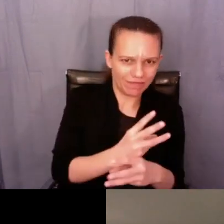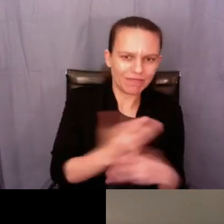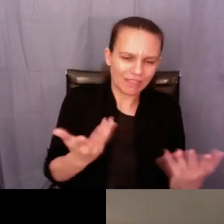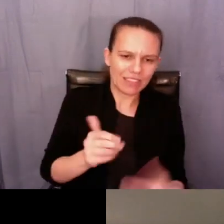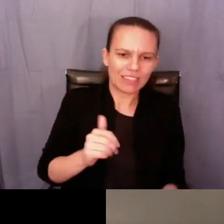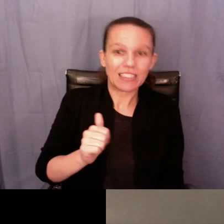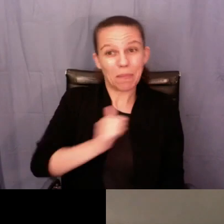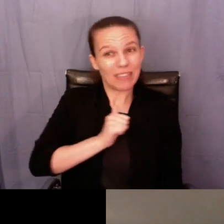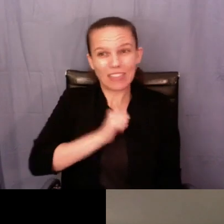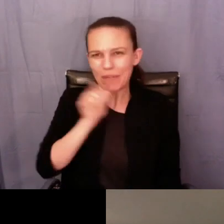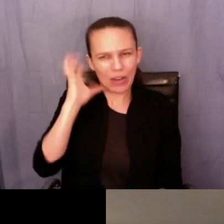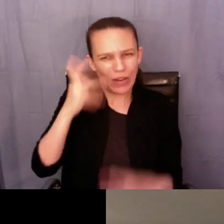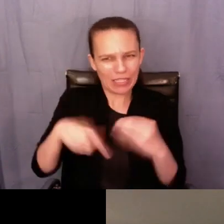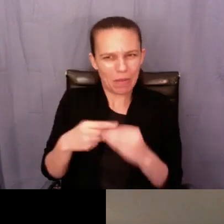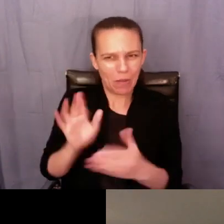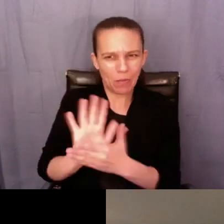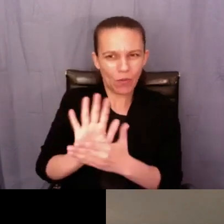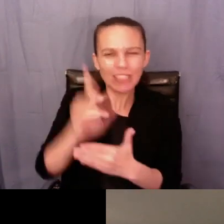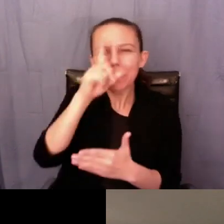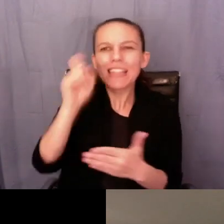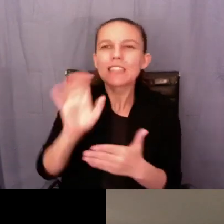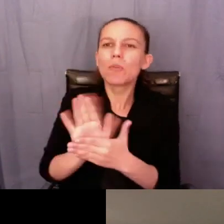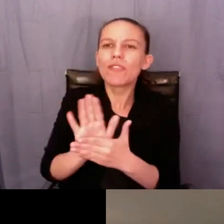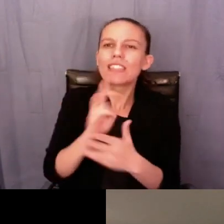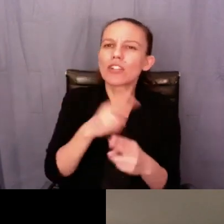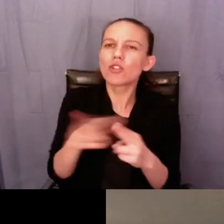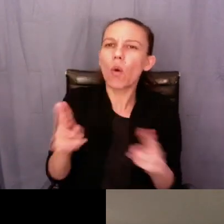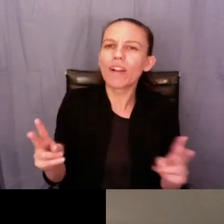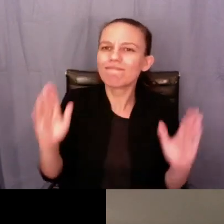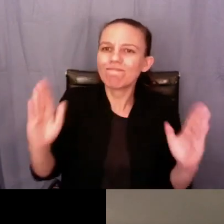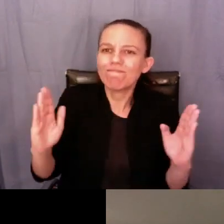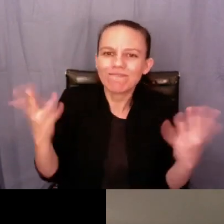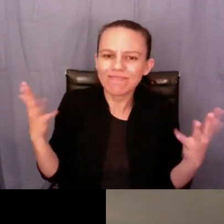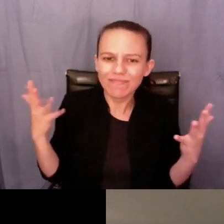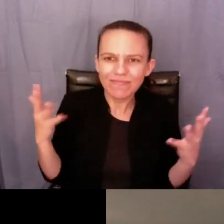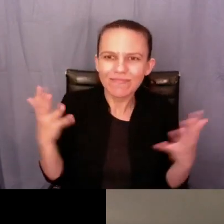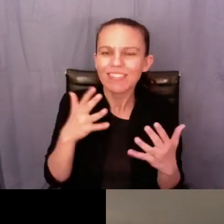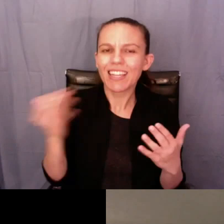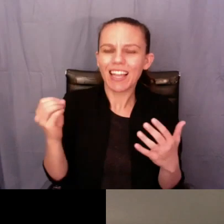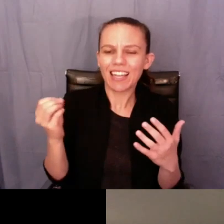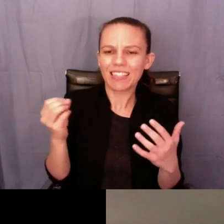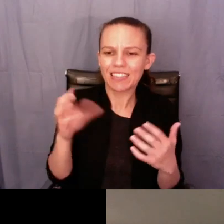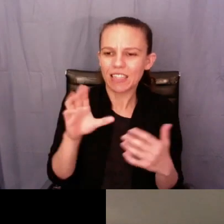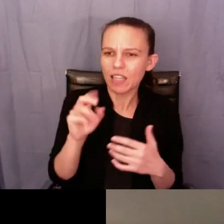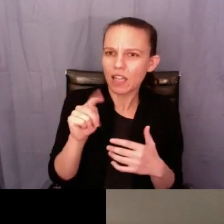because the movies they turn- they are short and then the control over the actor or the actress